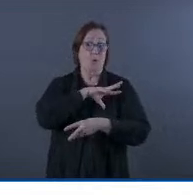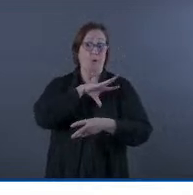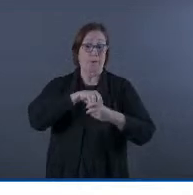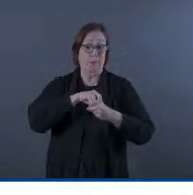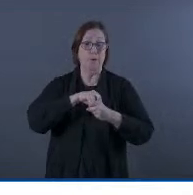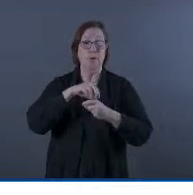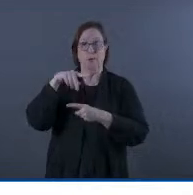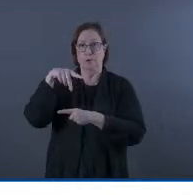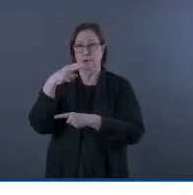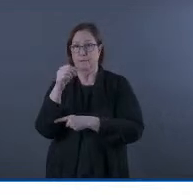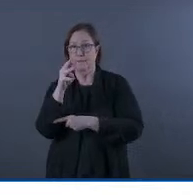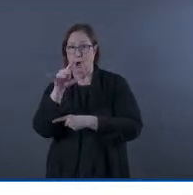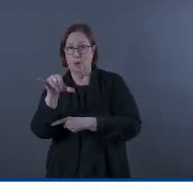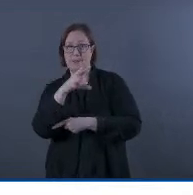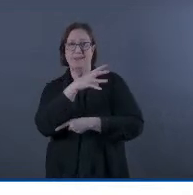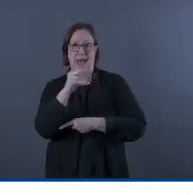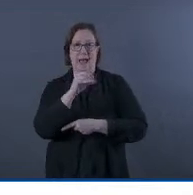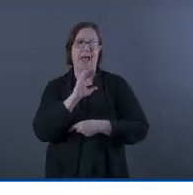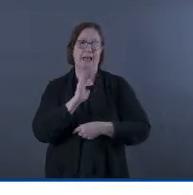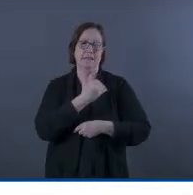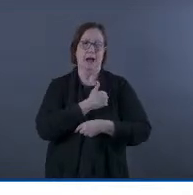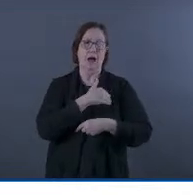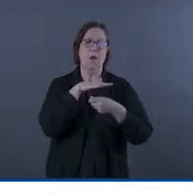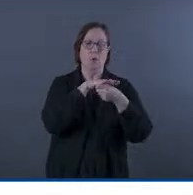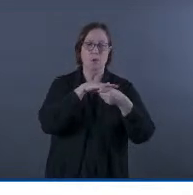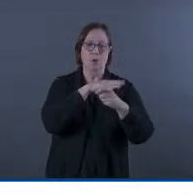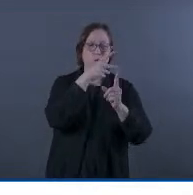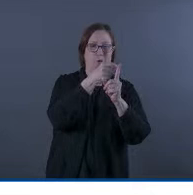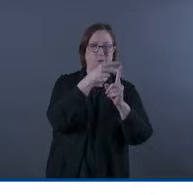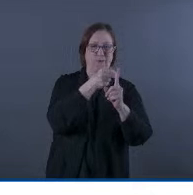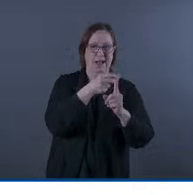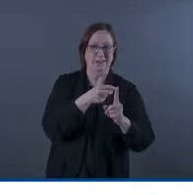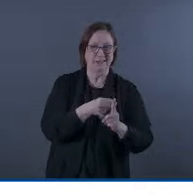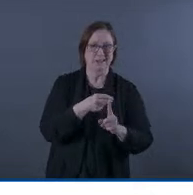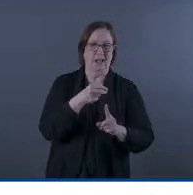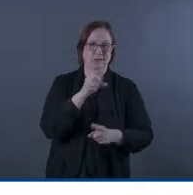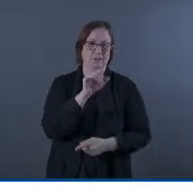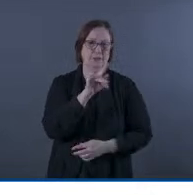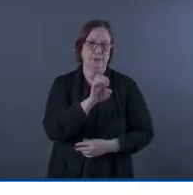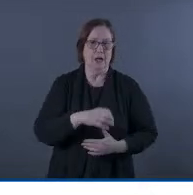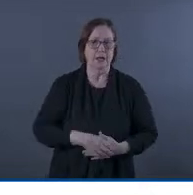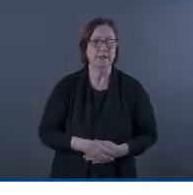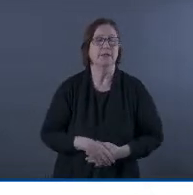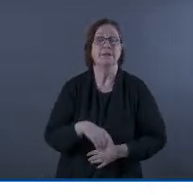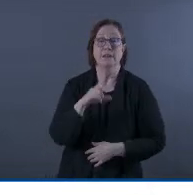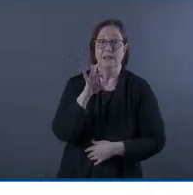So for those of you who are eligible, or wonder if you're eligible, there are different ways that you can find out